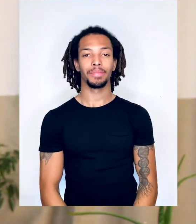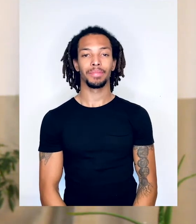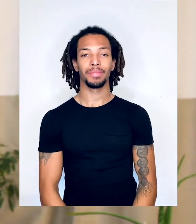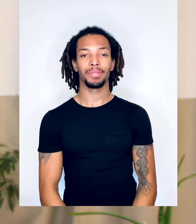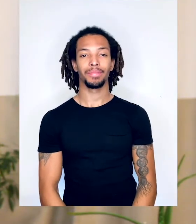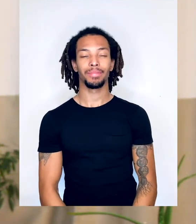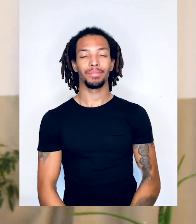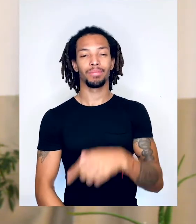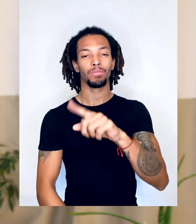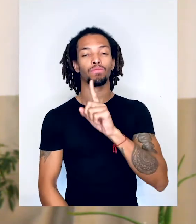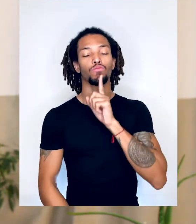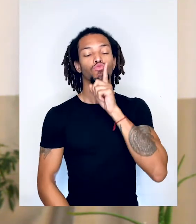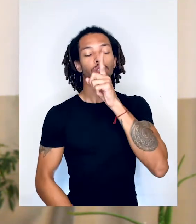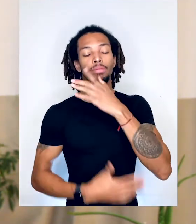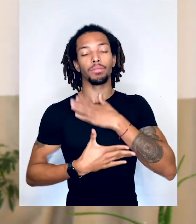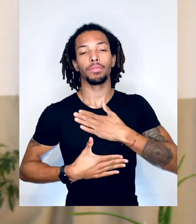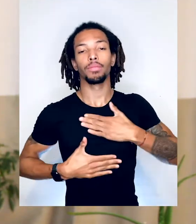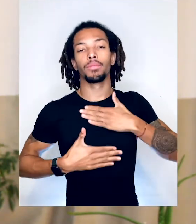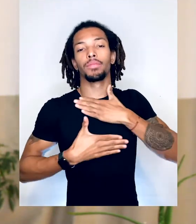This is a real treat.